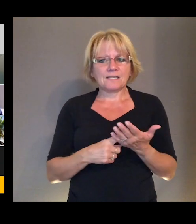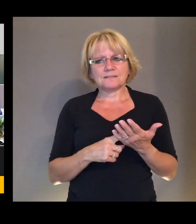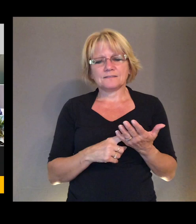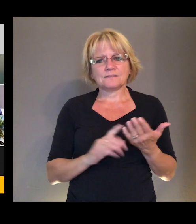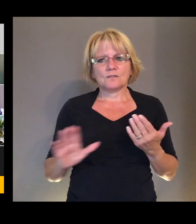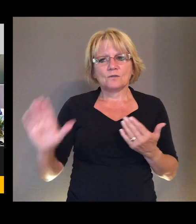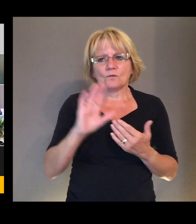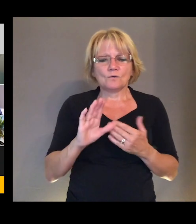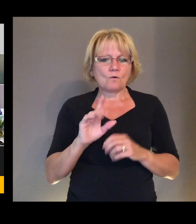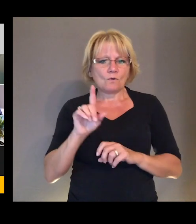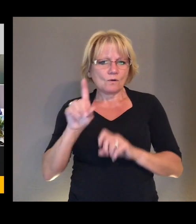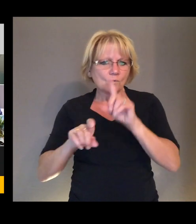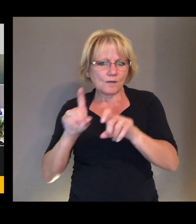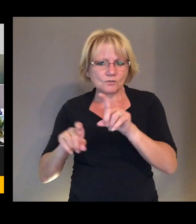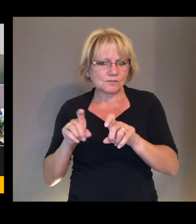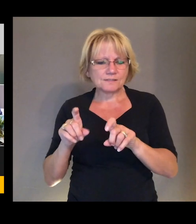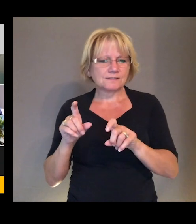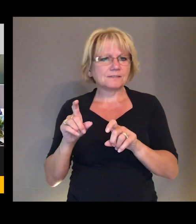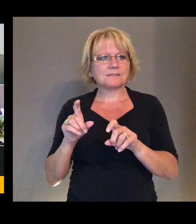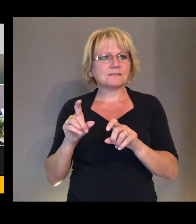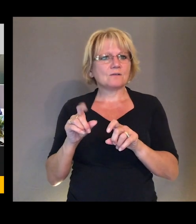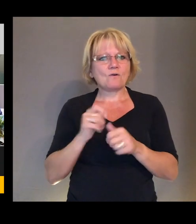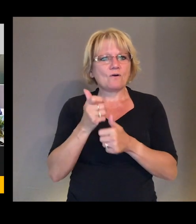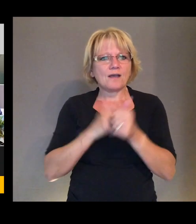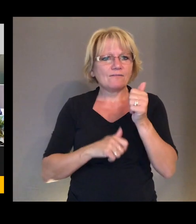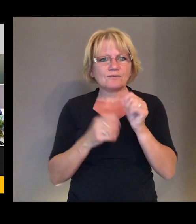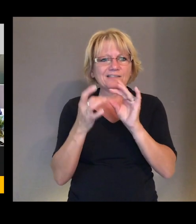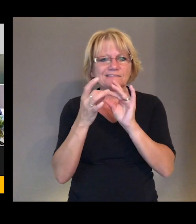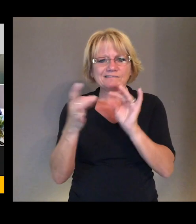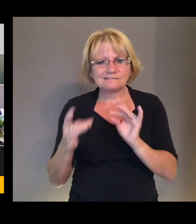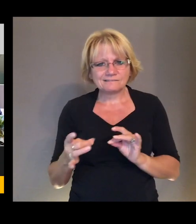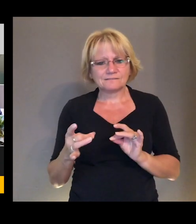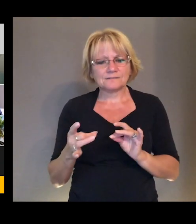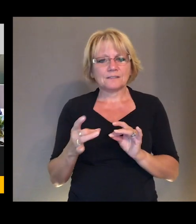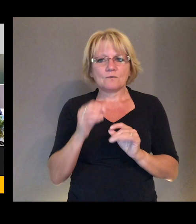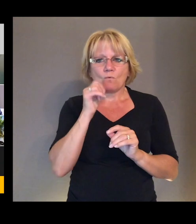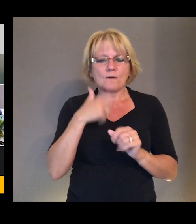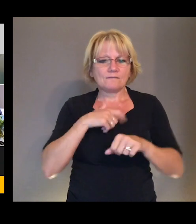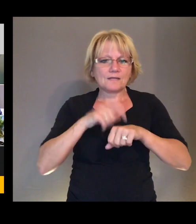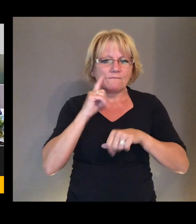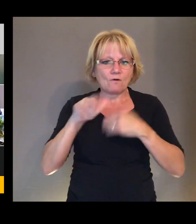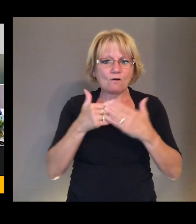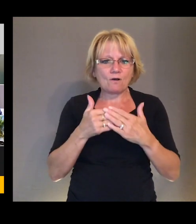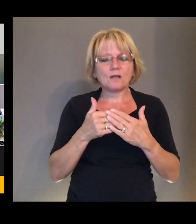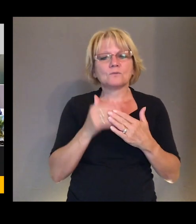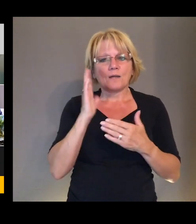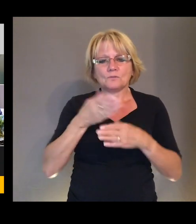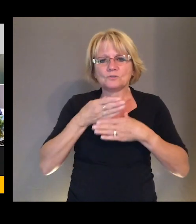so I won't be able to, you know, go over every little line that we have in the bio. So I will share their bio in our group chat.